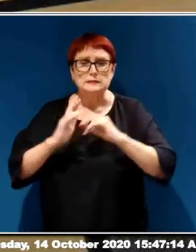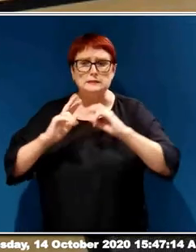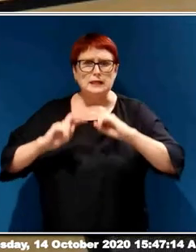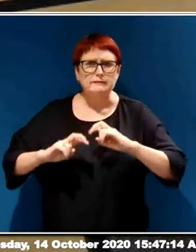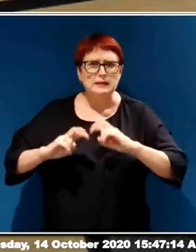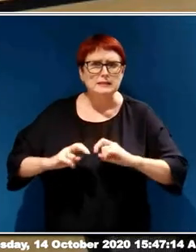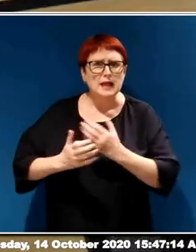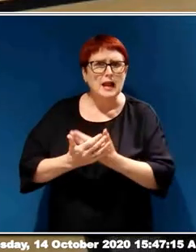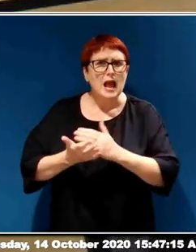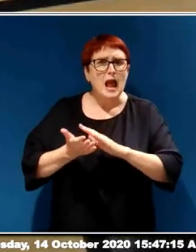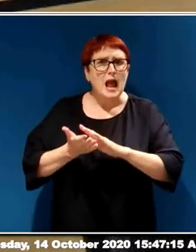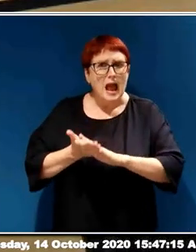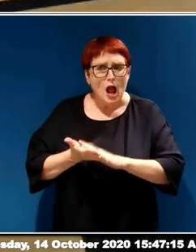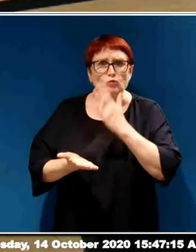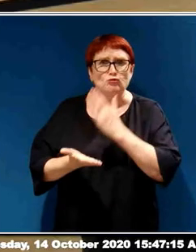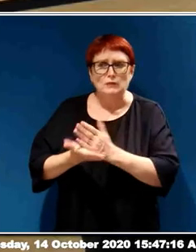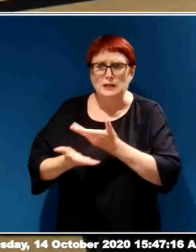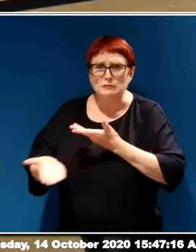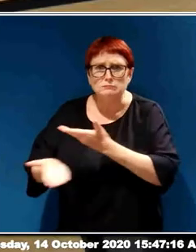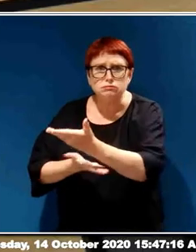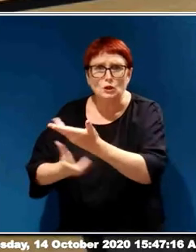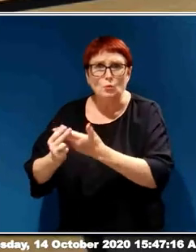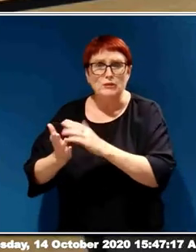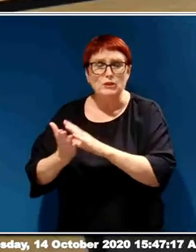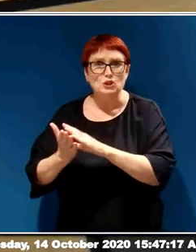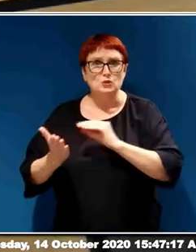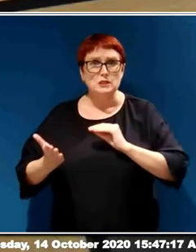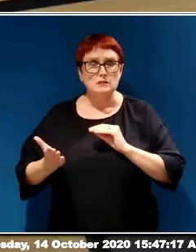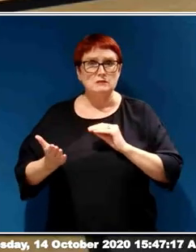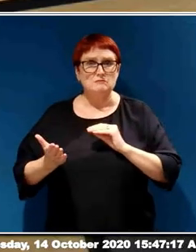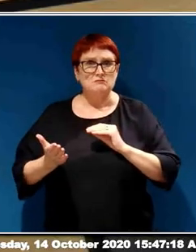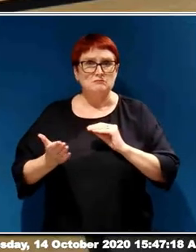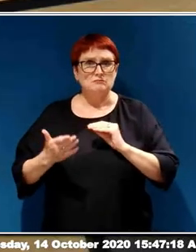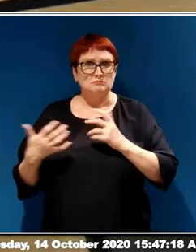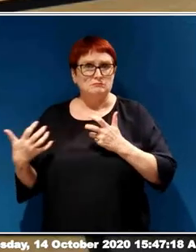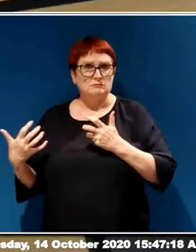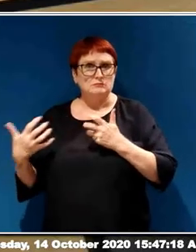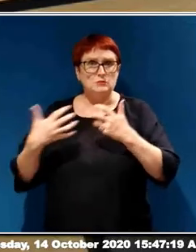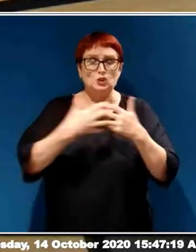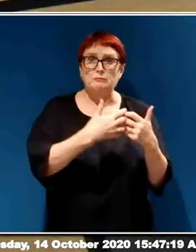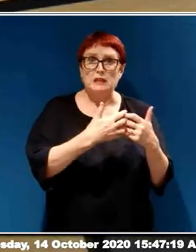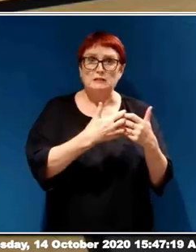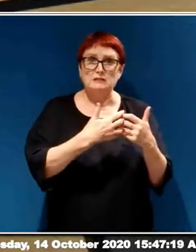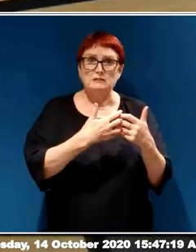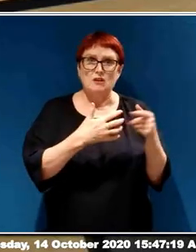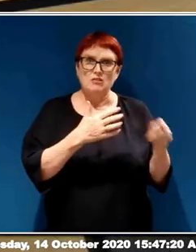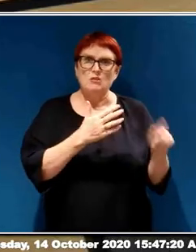meet the legislated definition of disability but are ineligible for